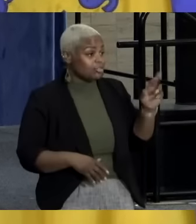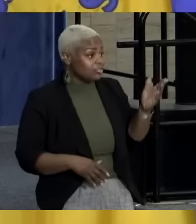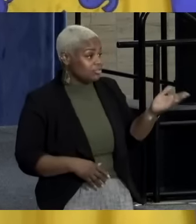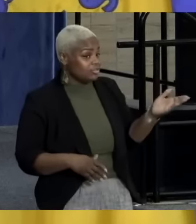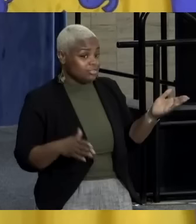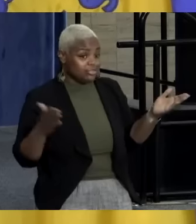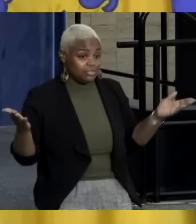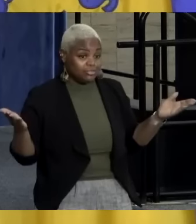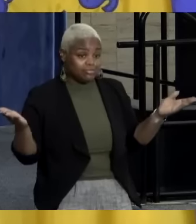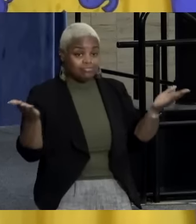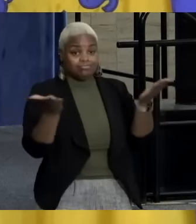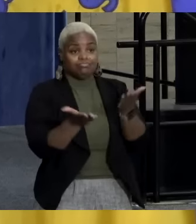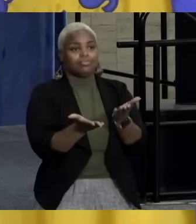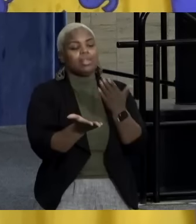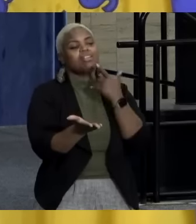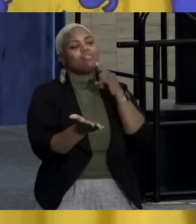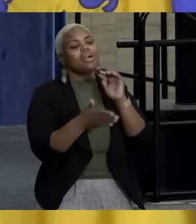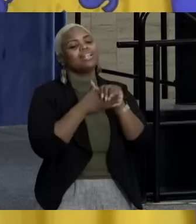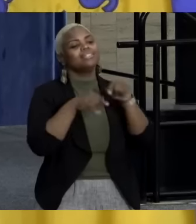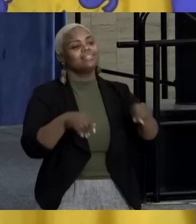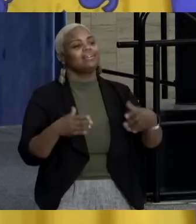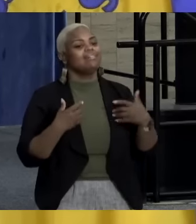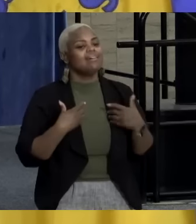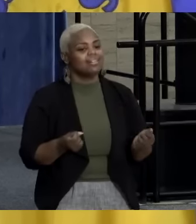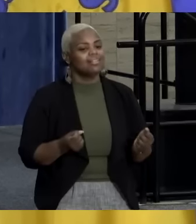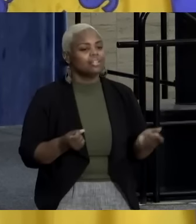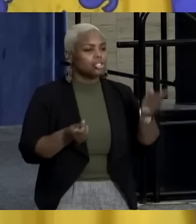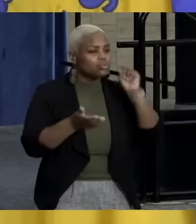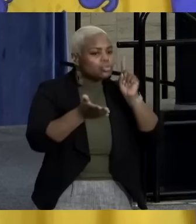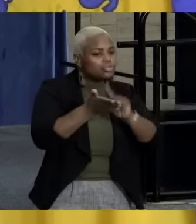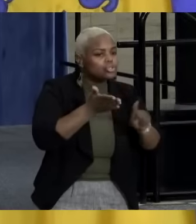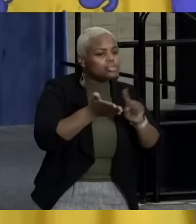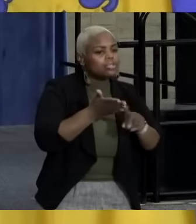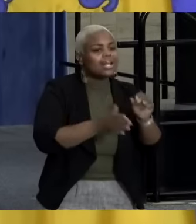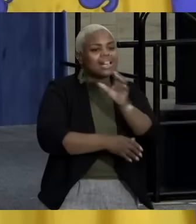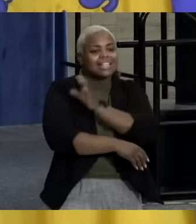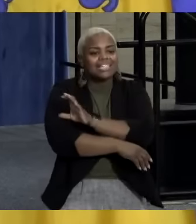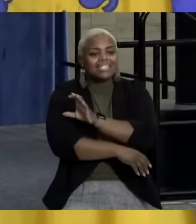and to the researchers, clinicians and advocates who have worked relentlessly